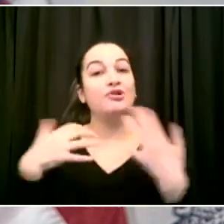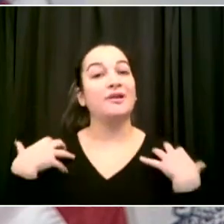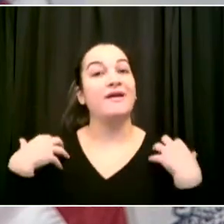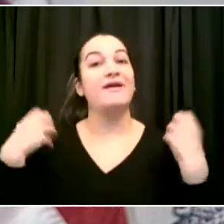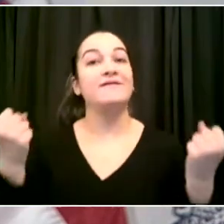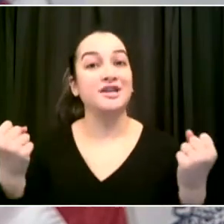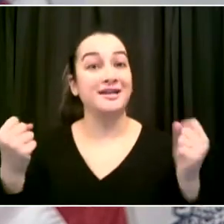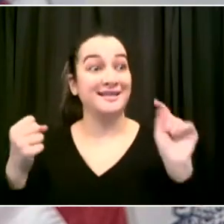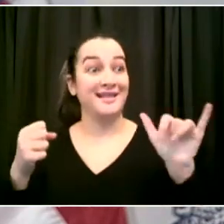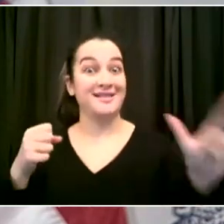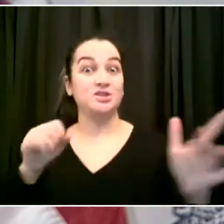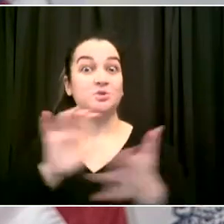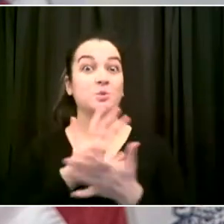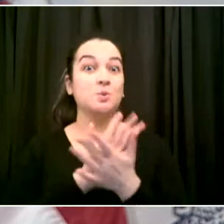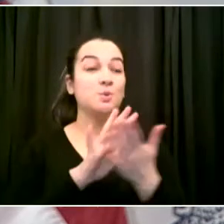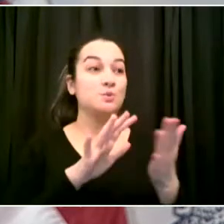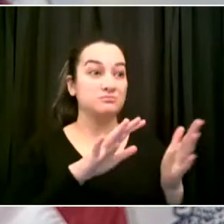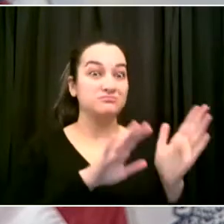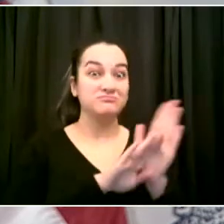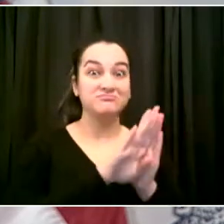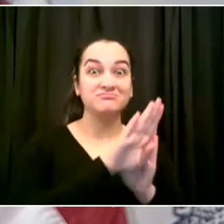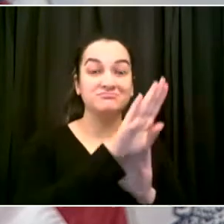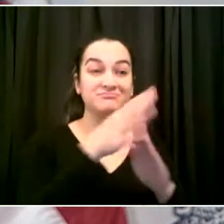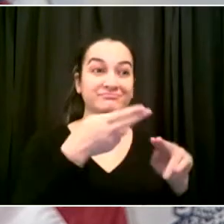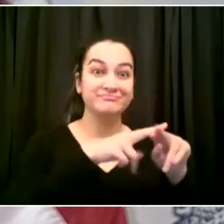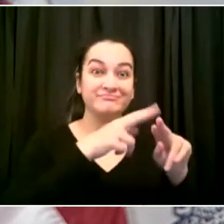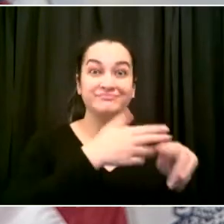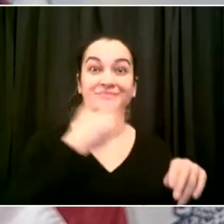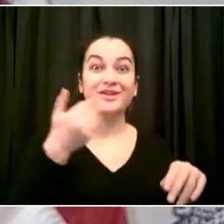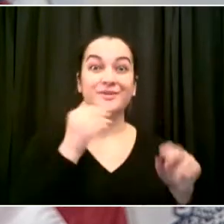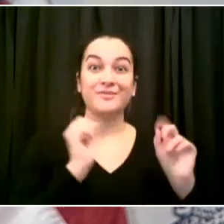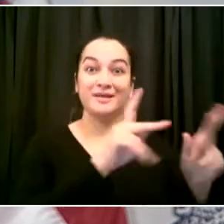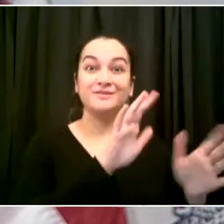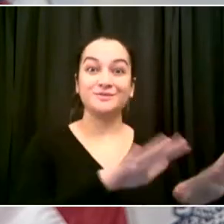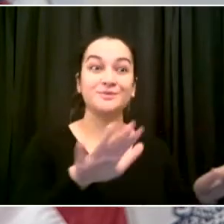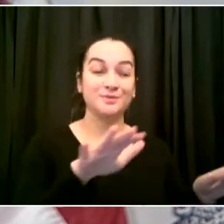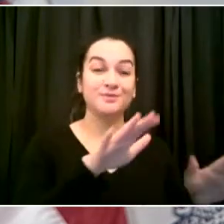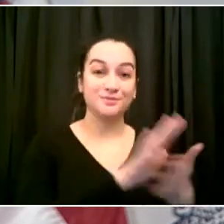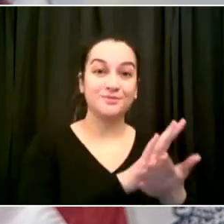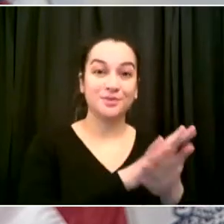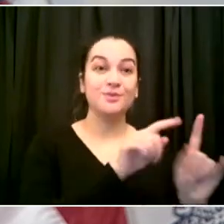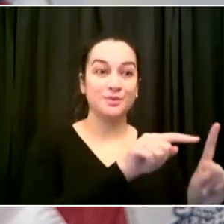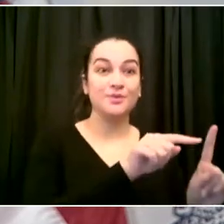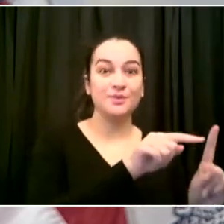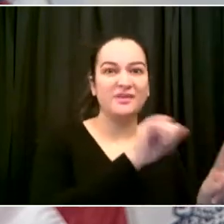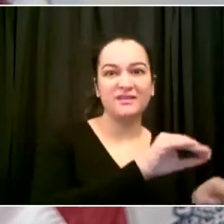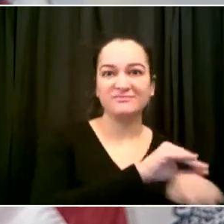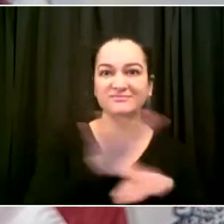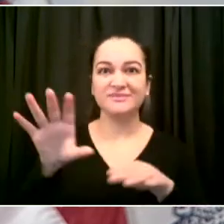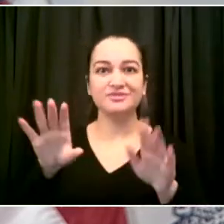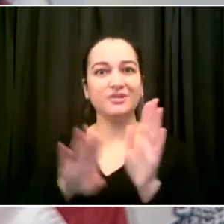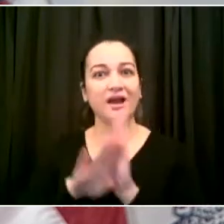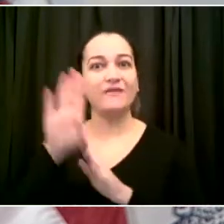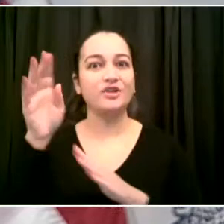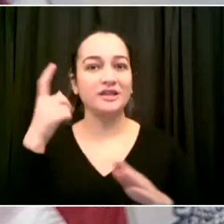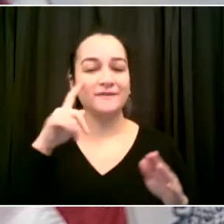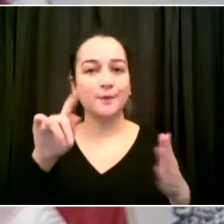THIS IS SO IMPORTANT FOR KIDS AND FAMILILS IETTSHI IS ONE POWERFUL STEP ON THE ROAD BACK. WWT HAIS CLEAR TO ME, ANYTIME I'M OUT IN THE COMMUNITY AS I WAS TODAY IN THE BRONX, TALKING